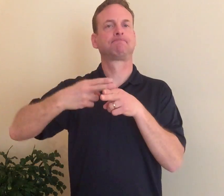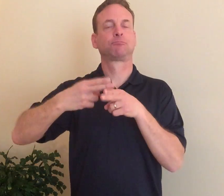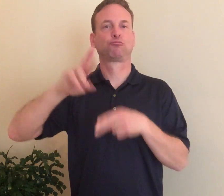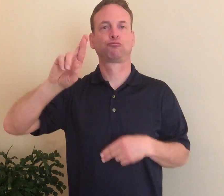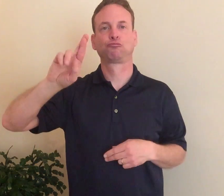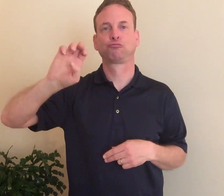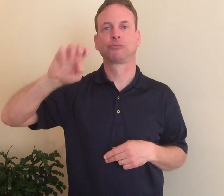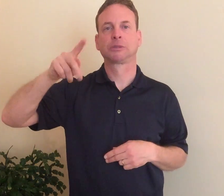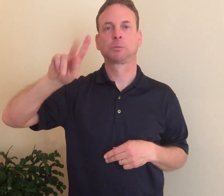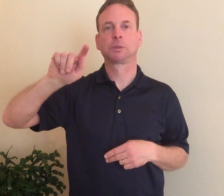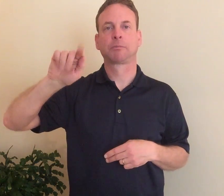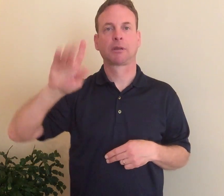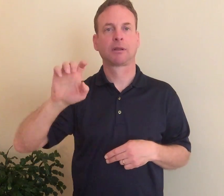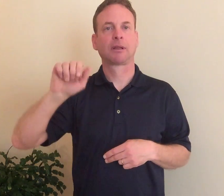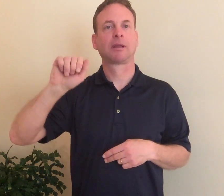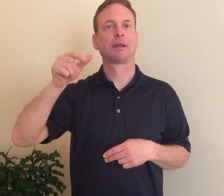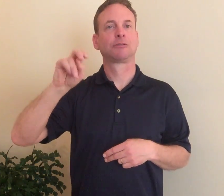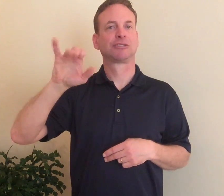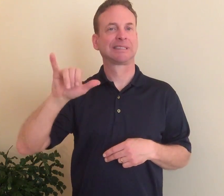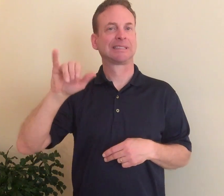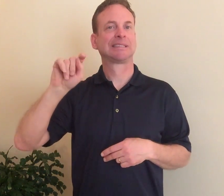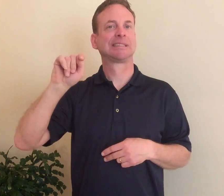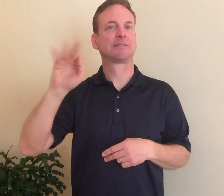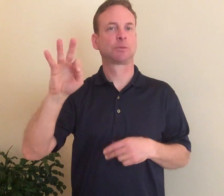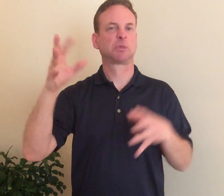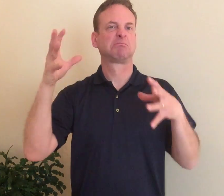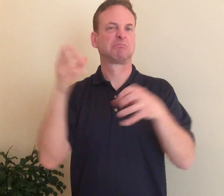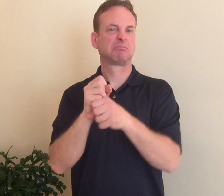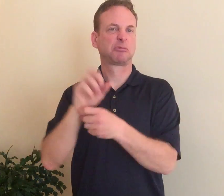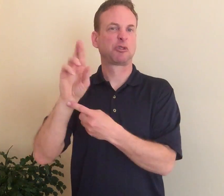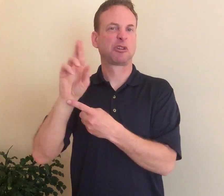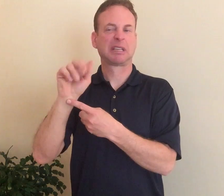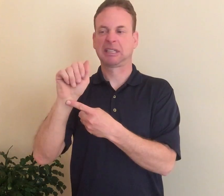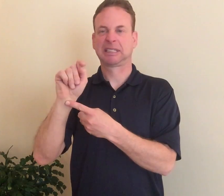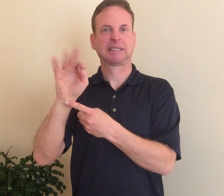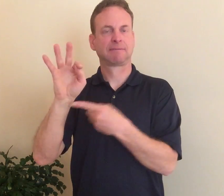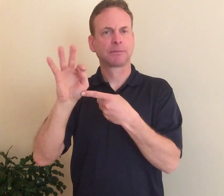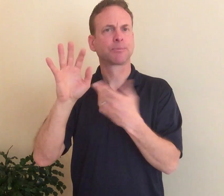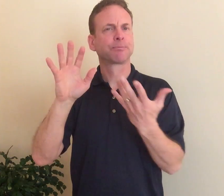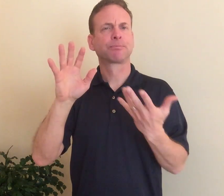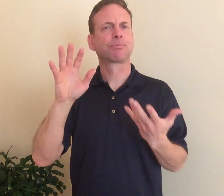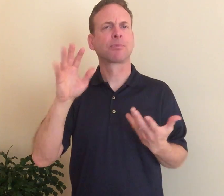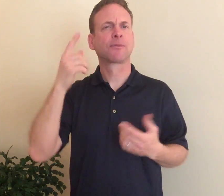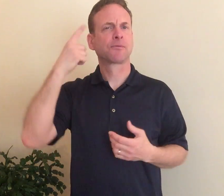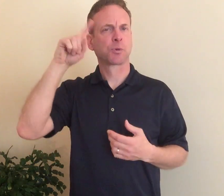The name of this task force is the Reputable Agency Task Force (RATF).